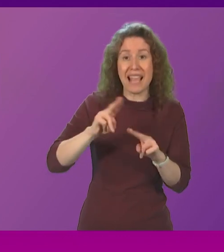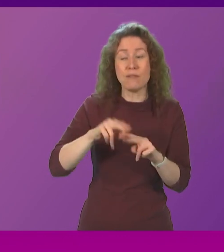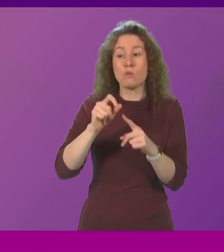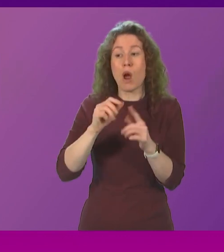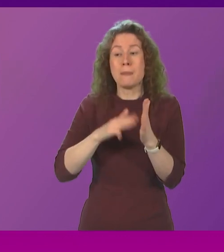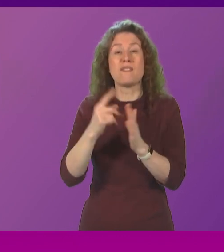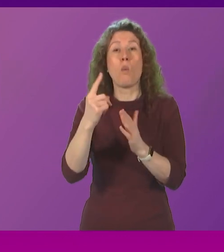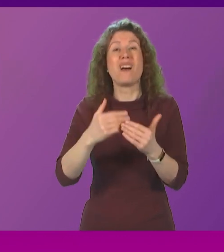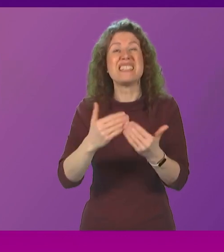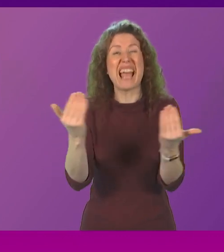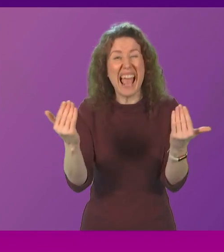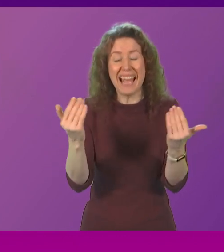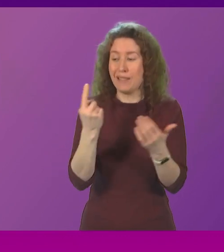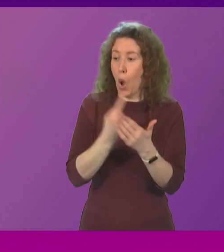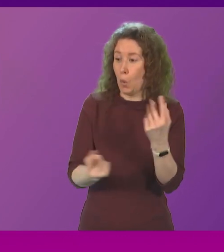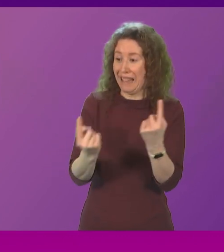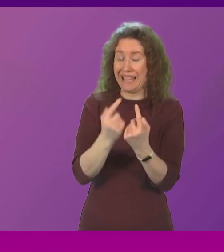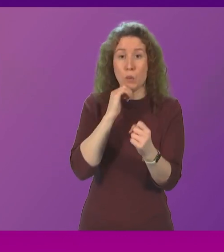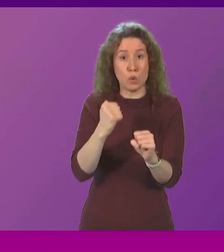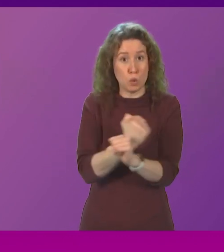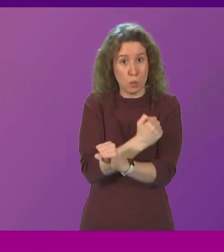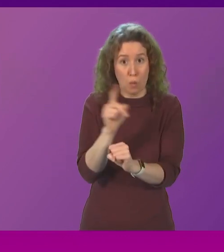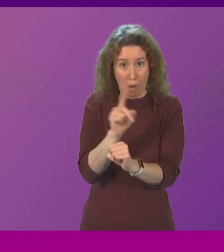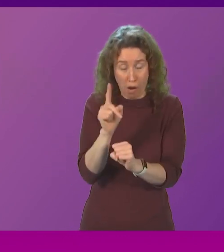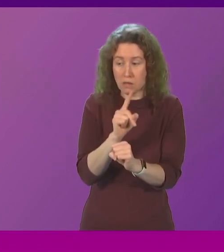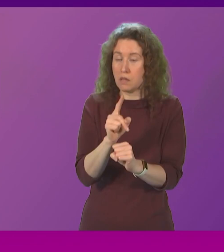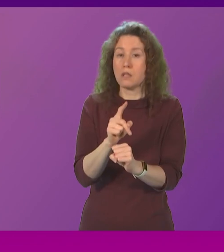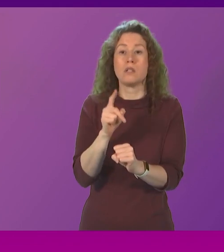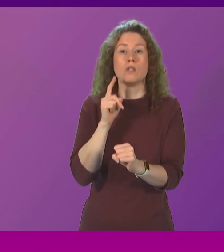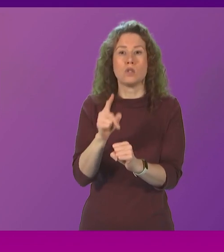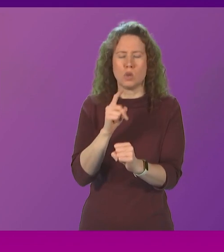day, the only thing that he would do would be to hammer the rights of one of the most